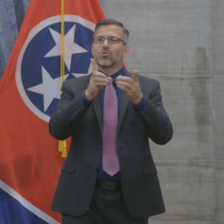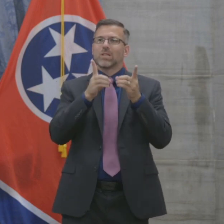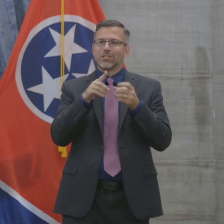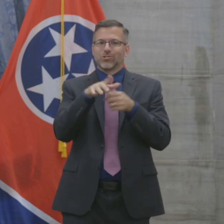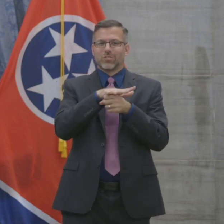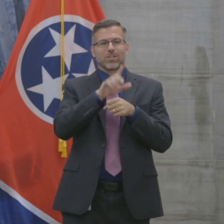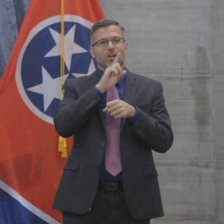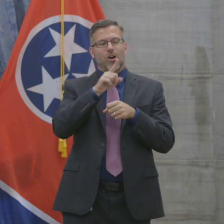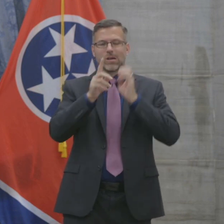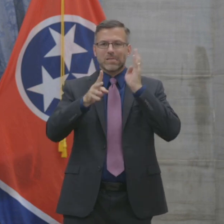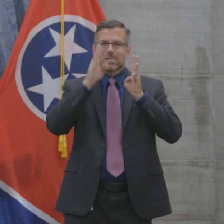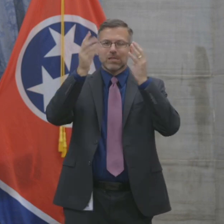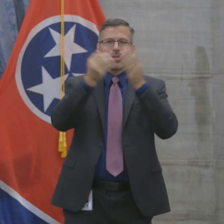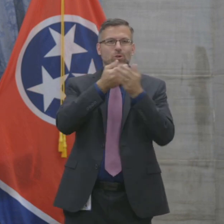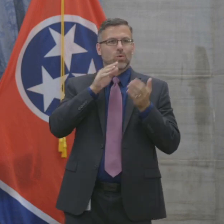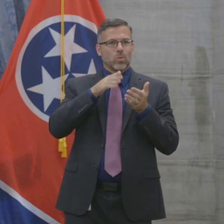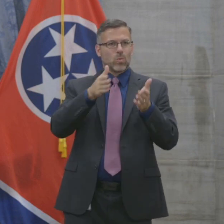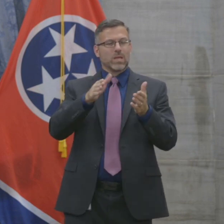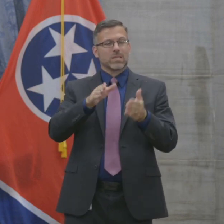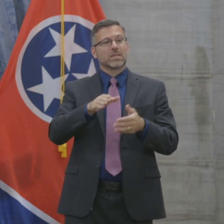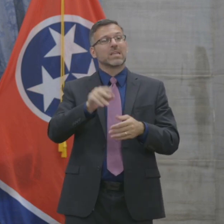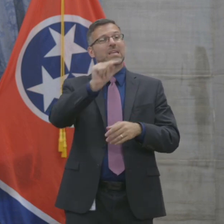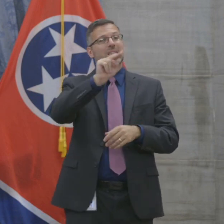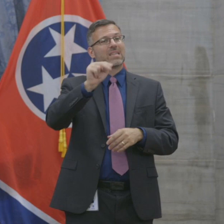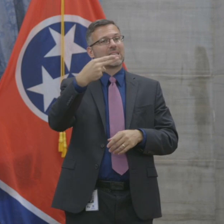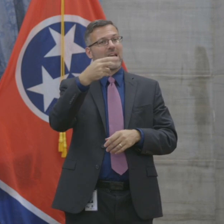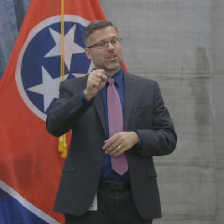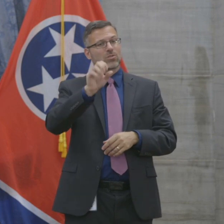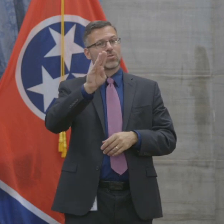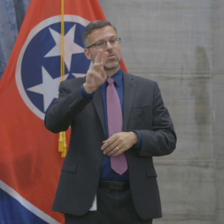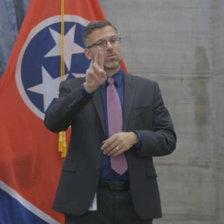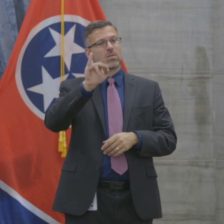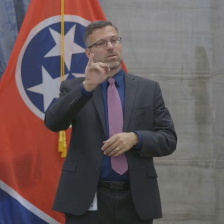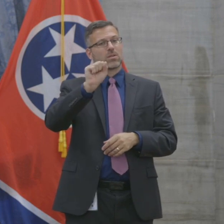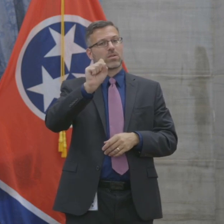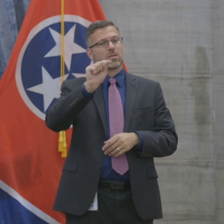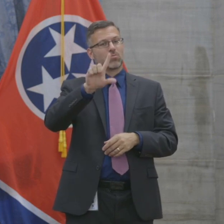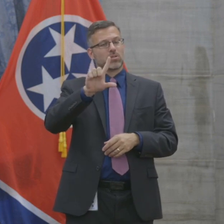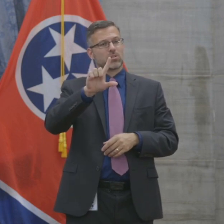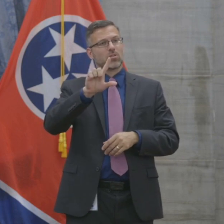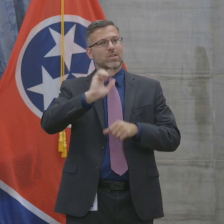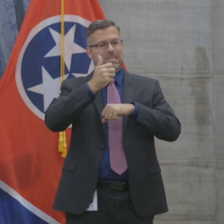Turning to academics. We've recently talked about some of the resources the department has produced and made available but